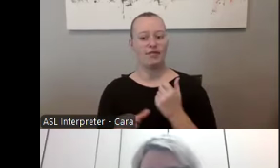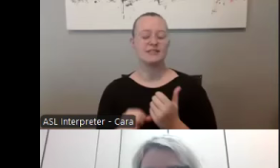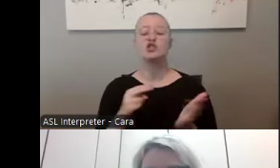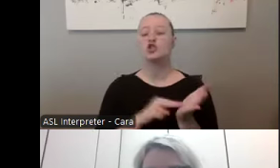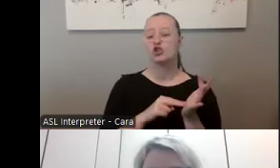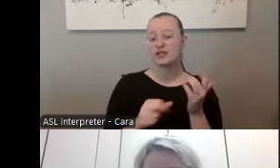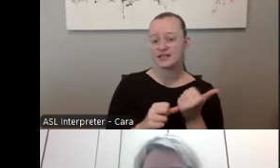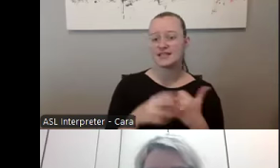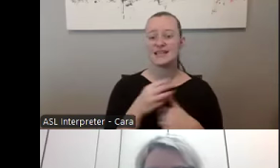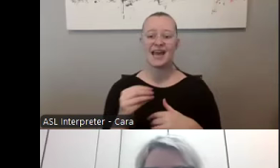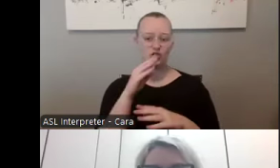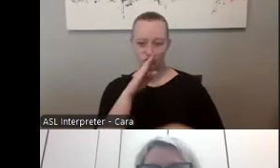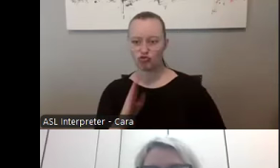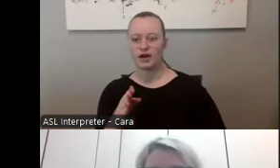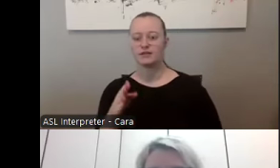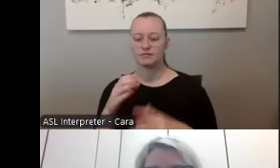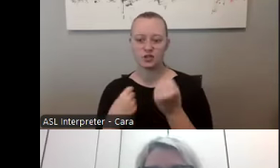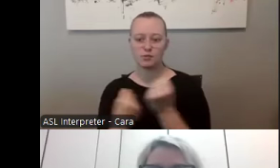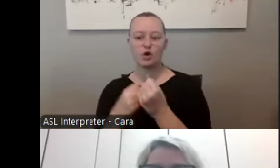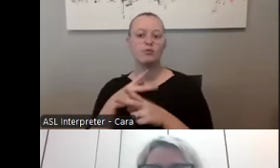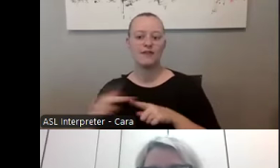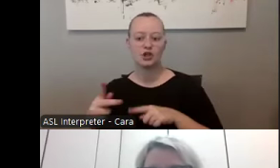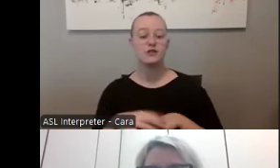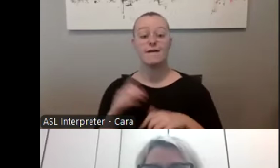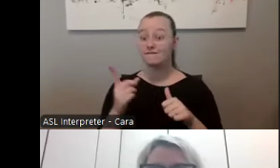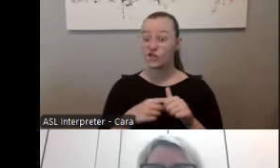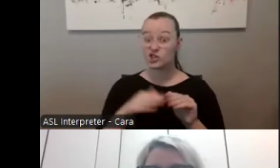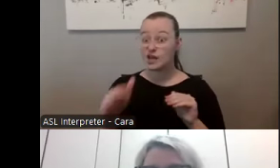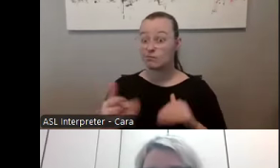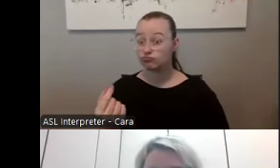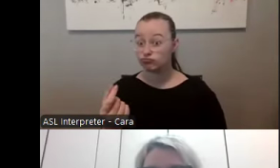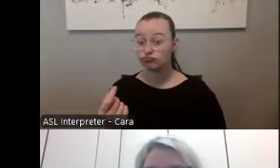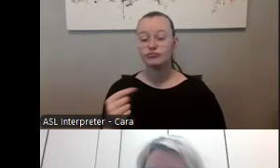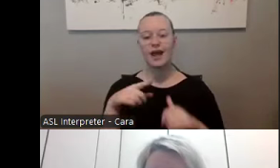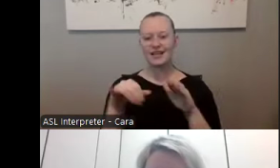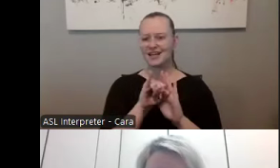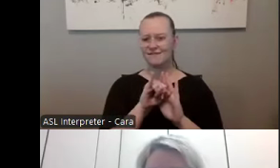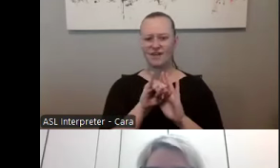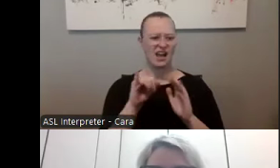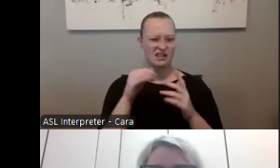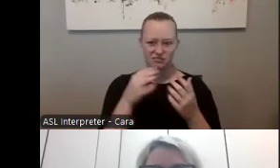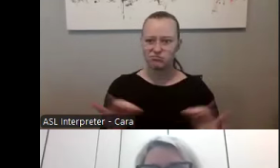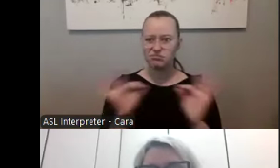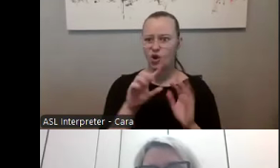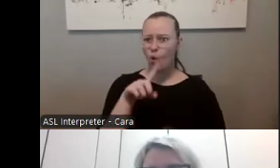direct support professionals. Our first step was to identify some of the key questions about this workforce so that we